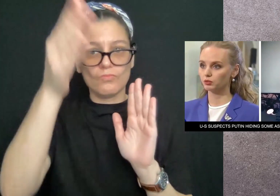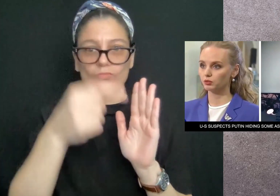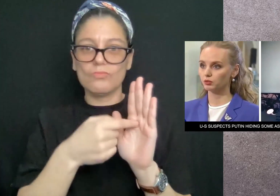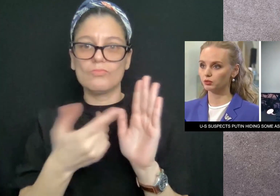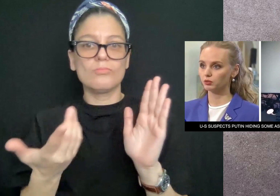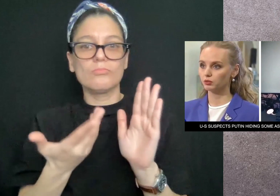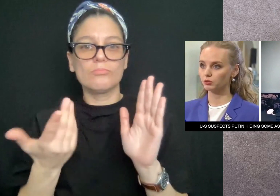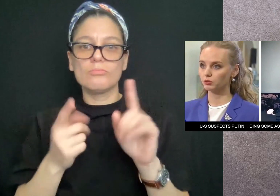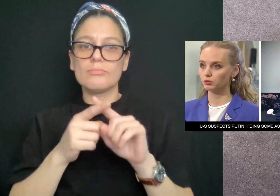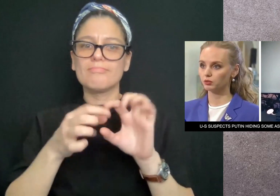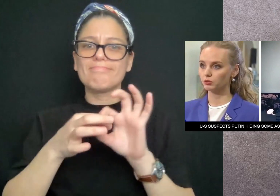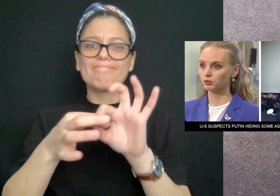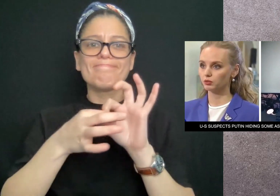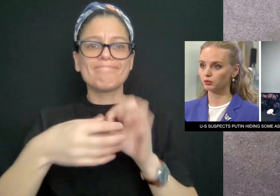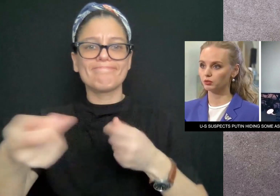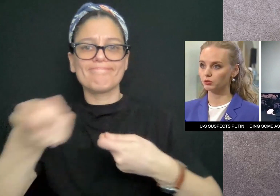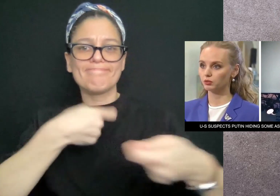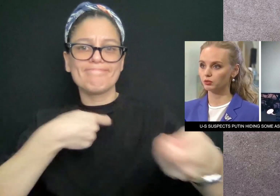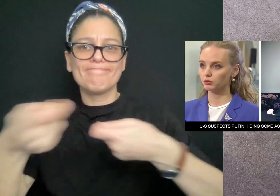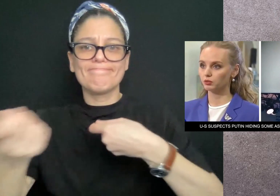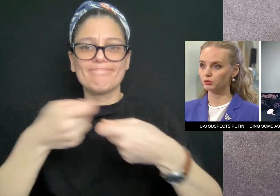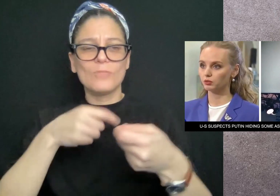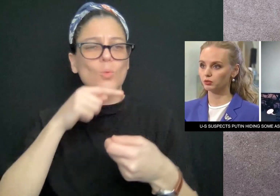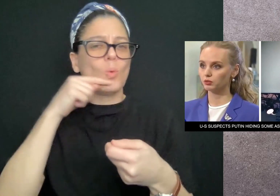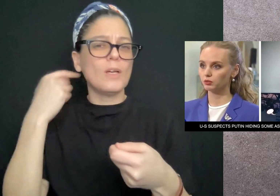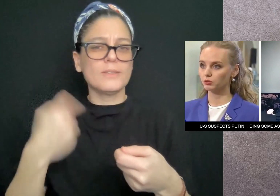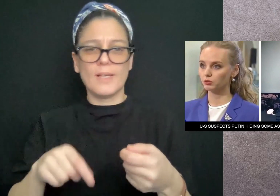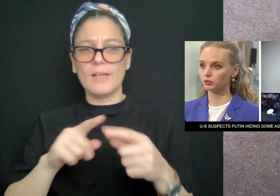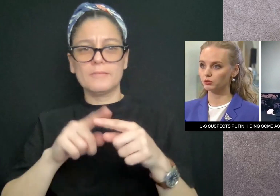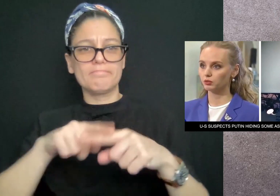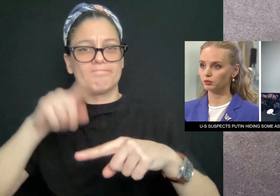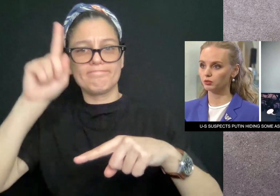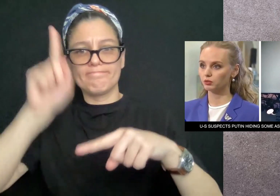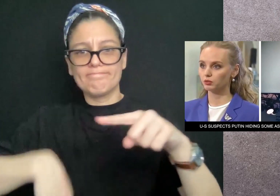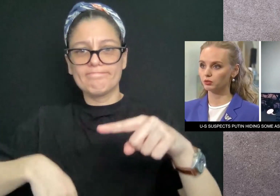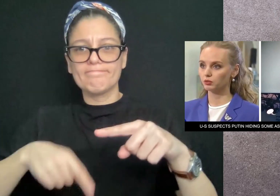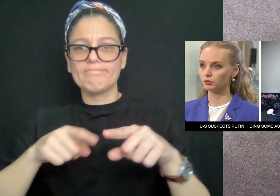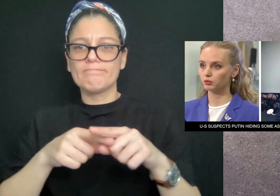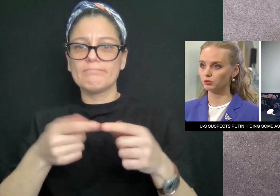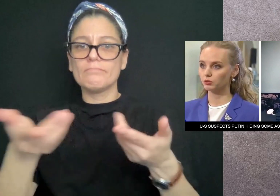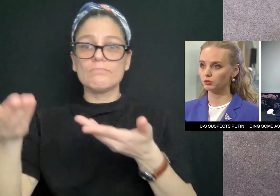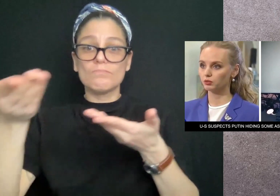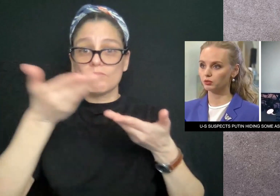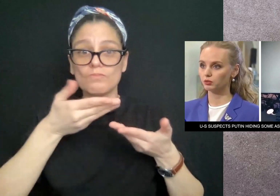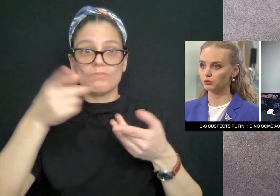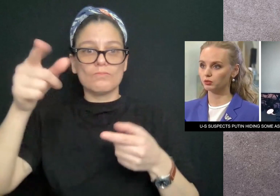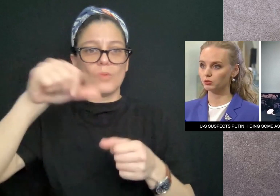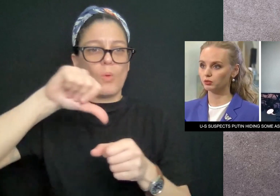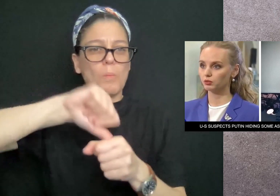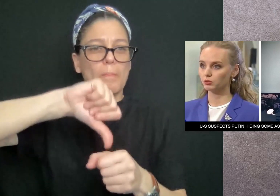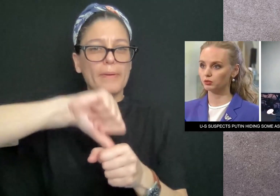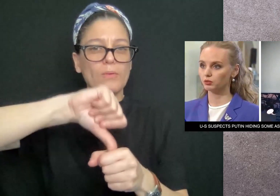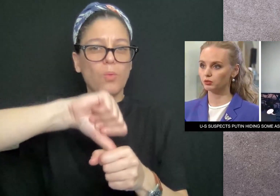the US Senate and Congress also passed bills to revoke trade relations with Russia and